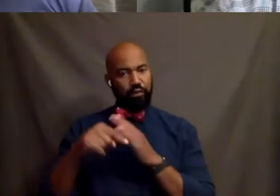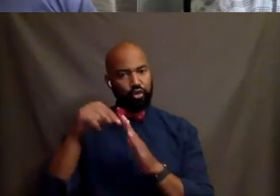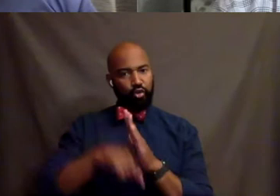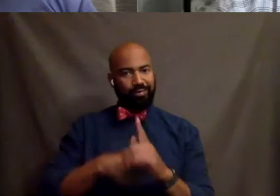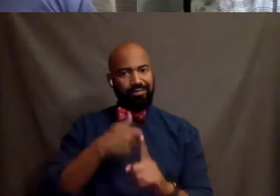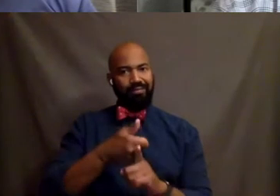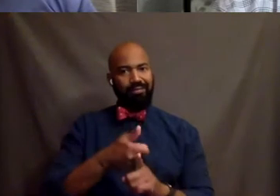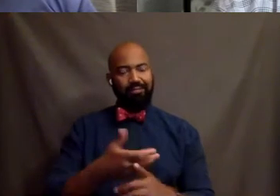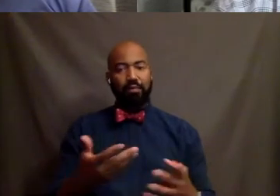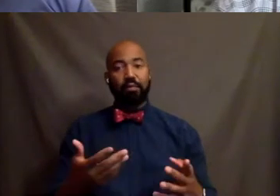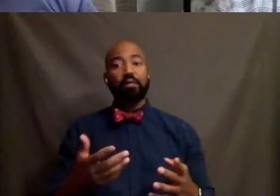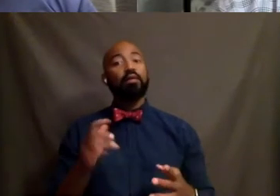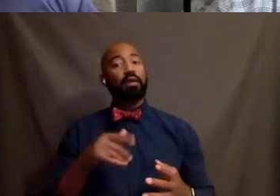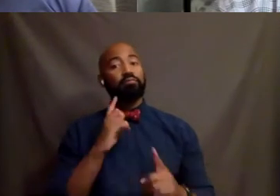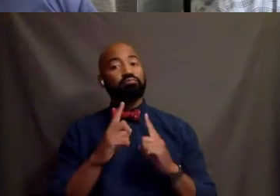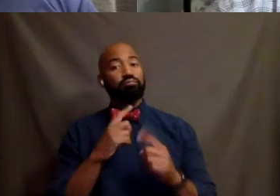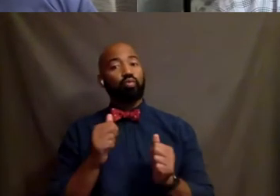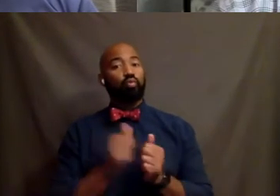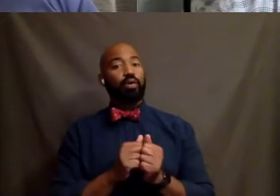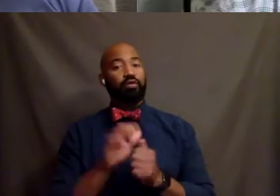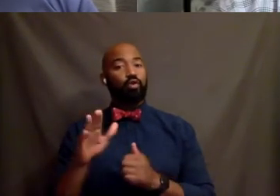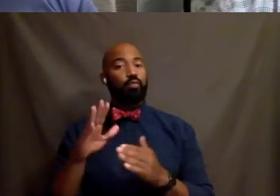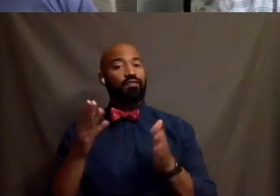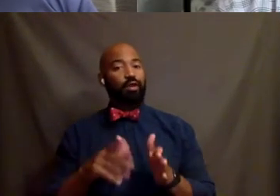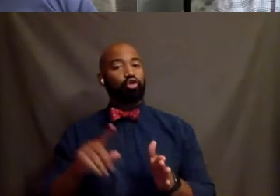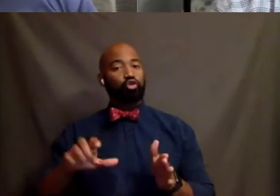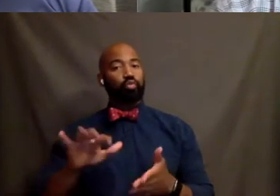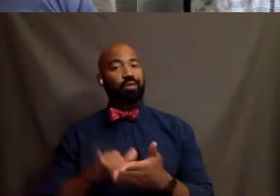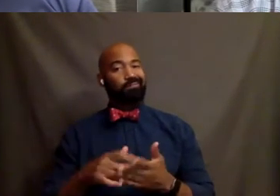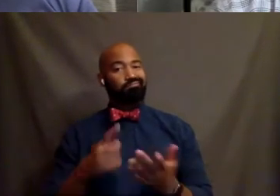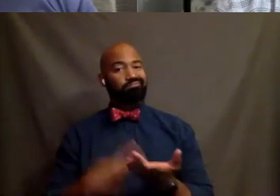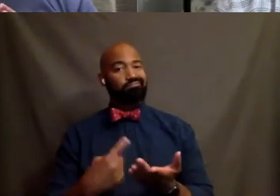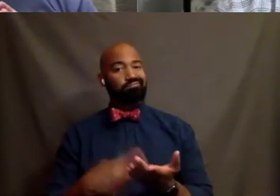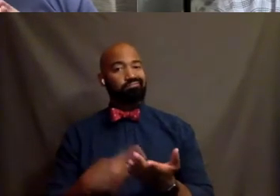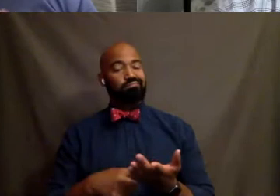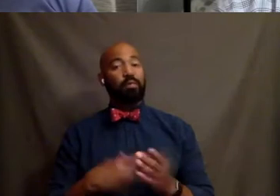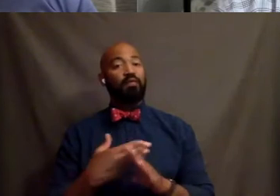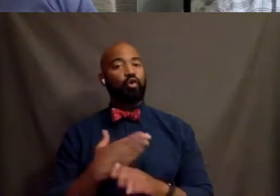that you have with your provider about that. I will say that we use a scoring tool